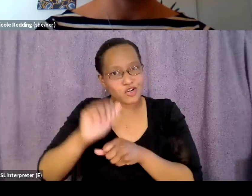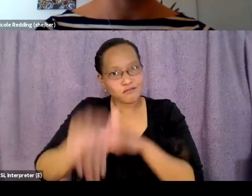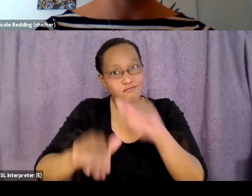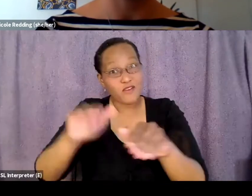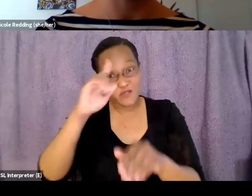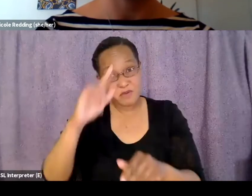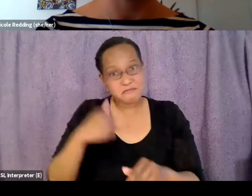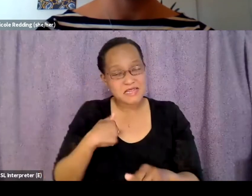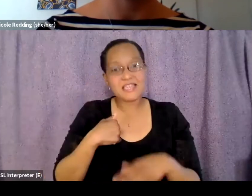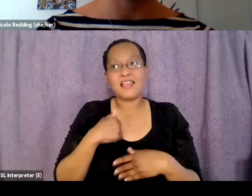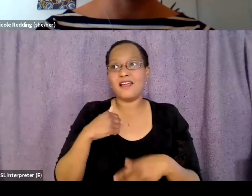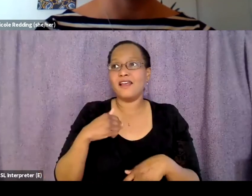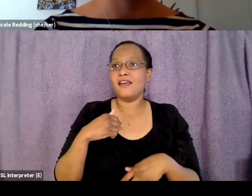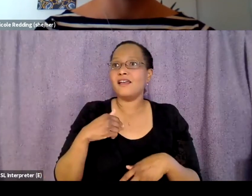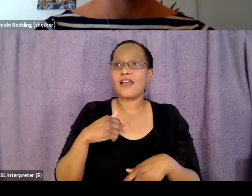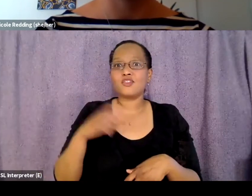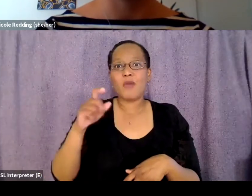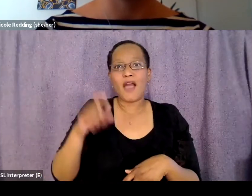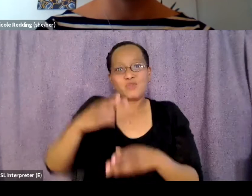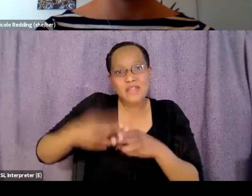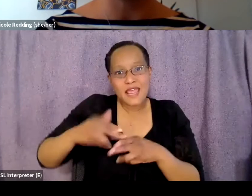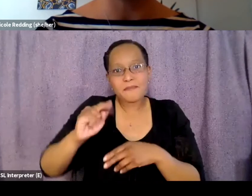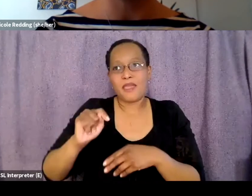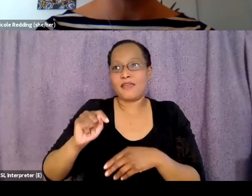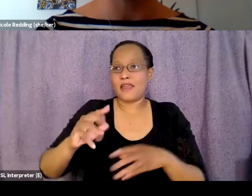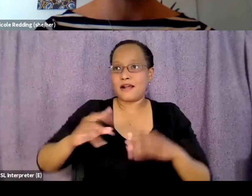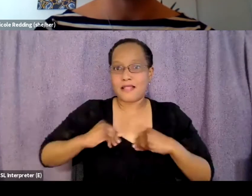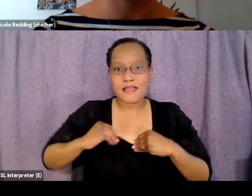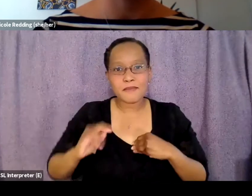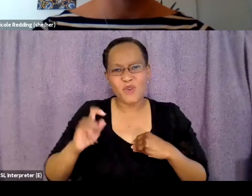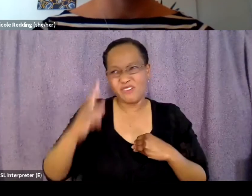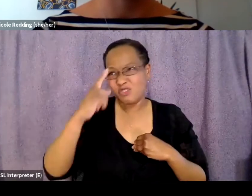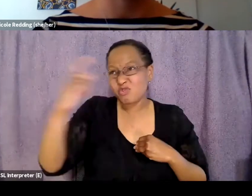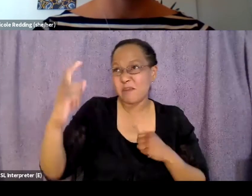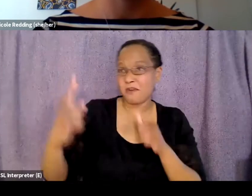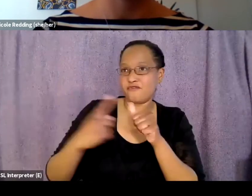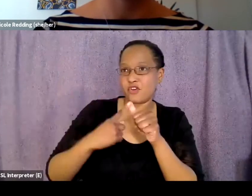to dream it first in order for it to. Keah Brown: be put out into the universe, in order for it to be heard and understood,